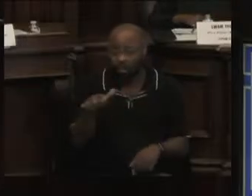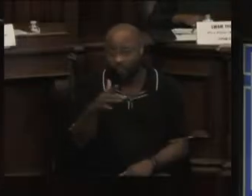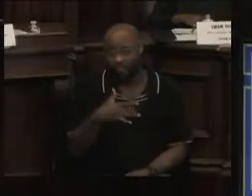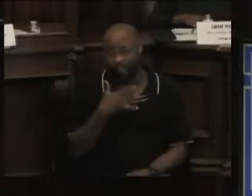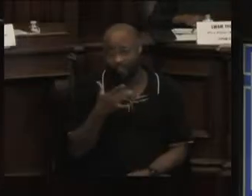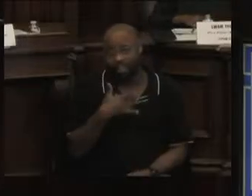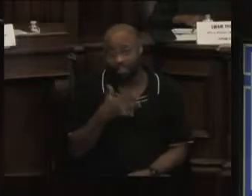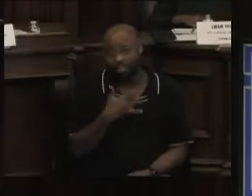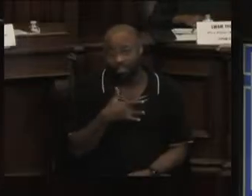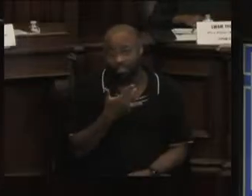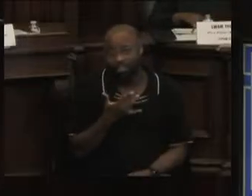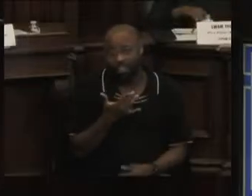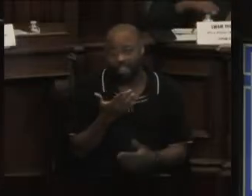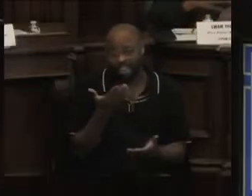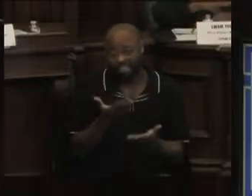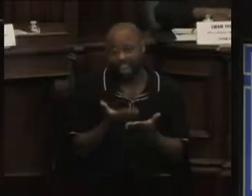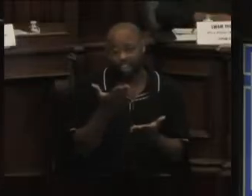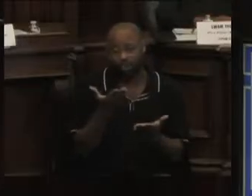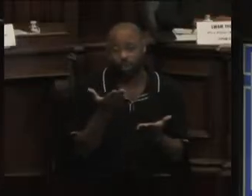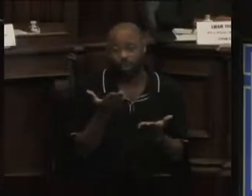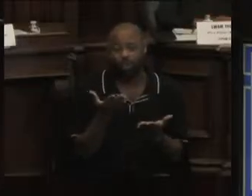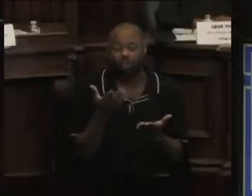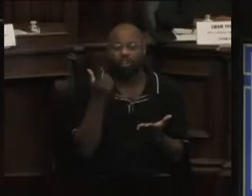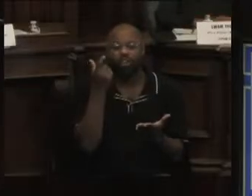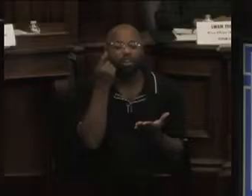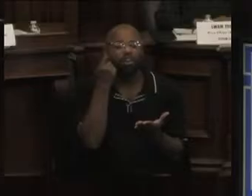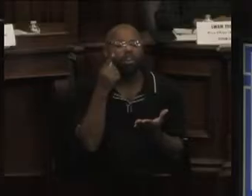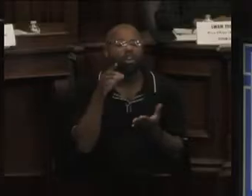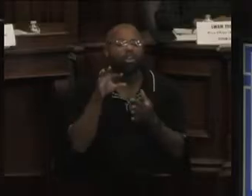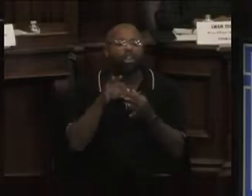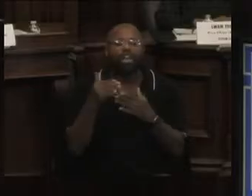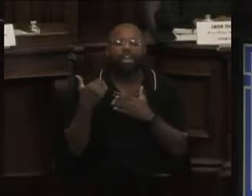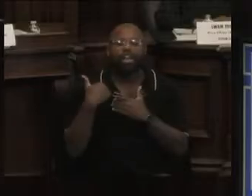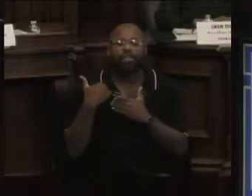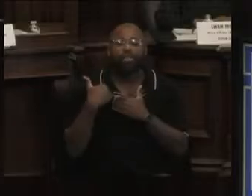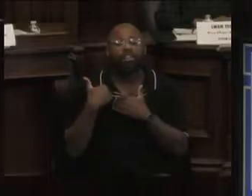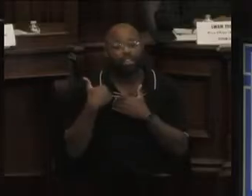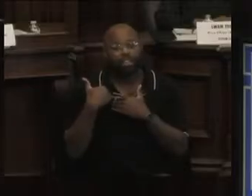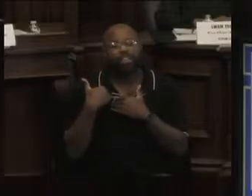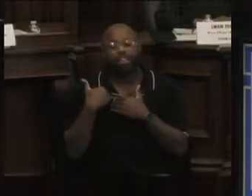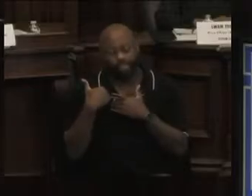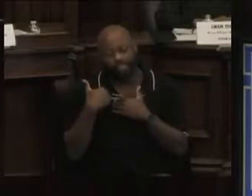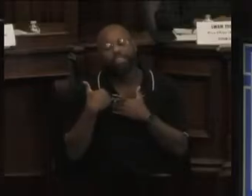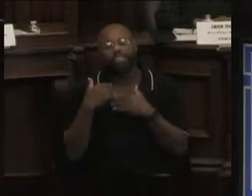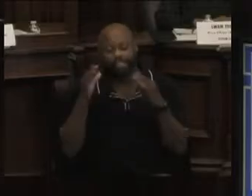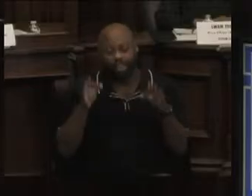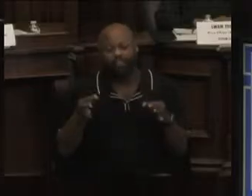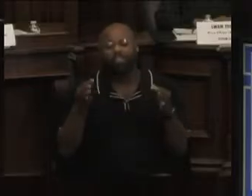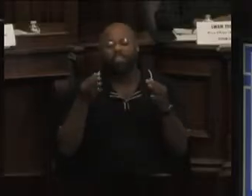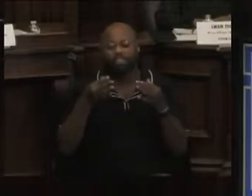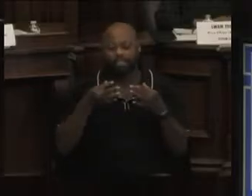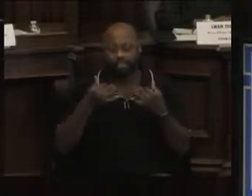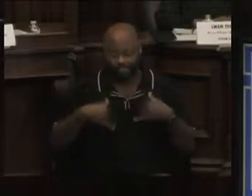beating up on our PD. This is a reality that people really feel